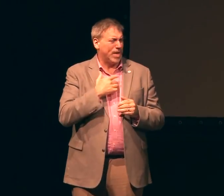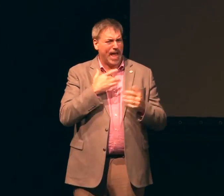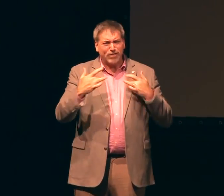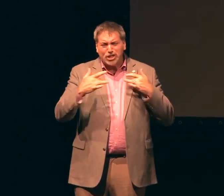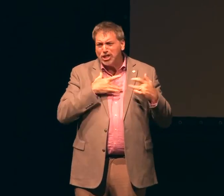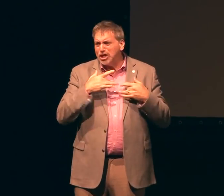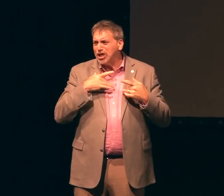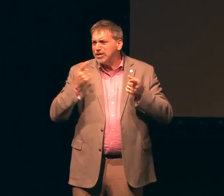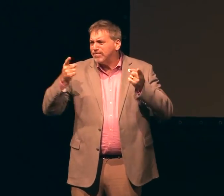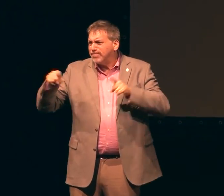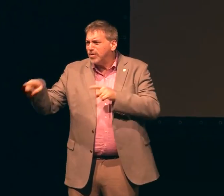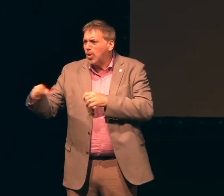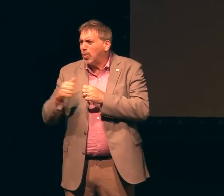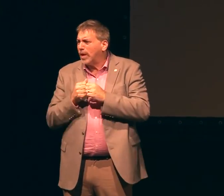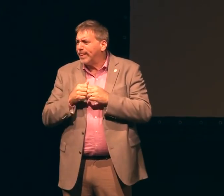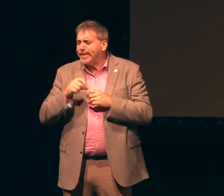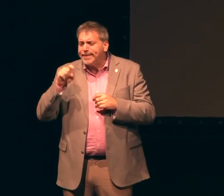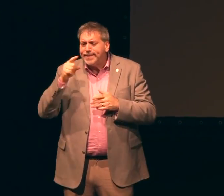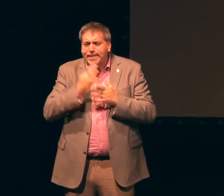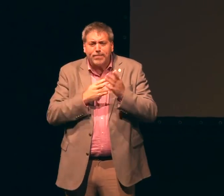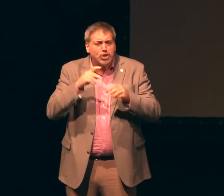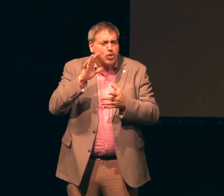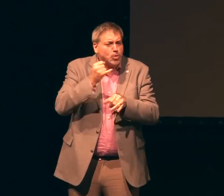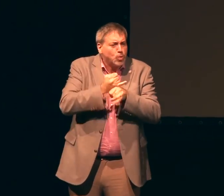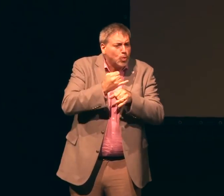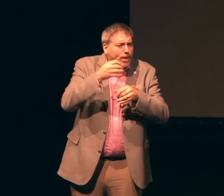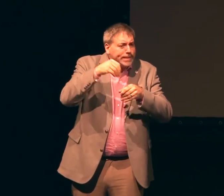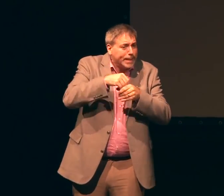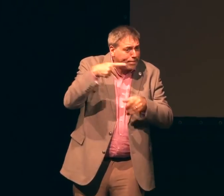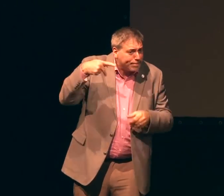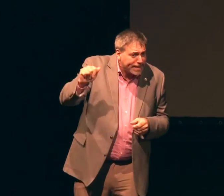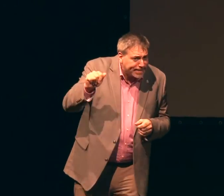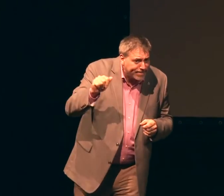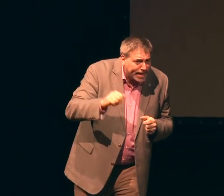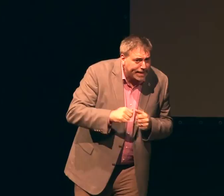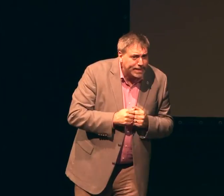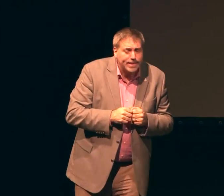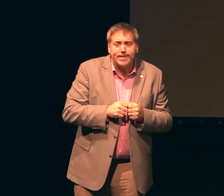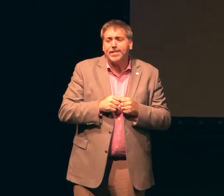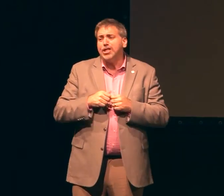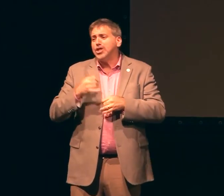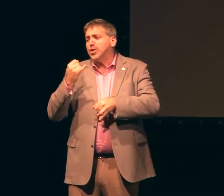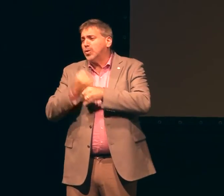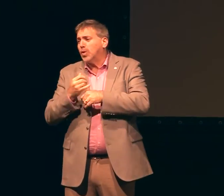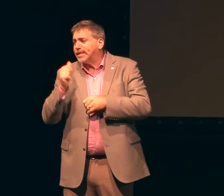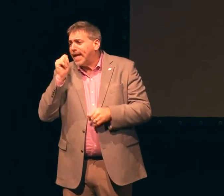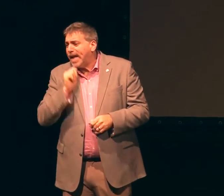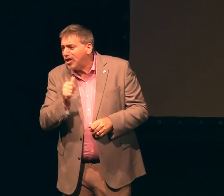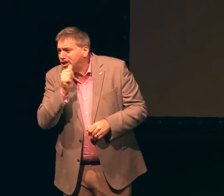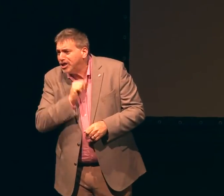focusing on now. We have concerns going on where some of the schools in Pennsylvania,